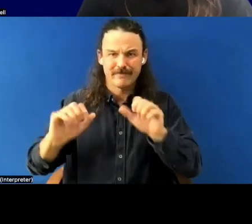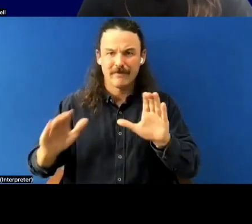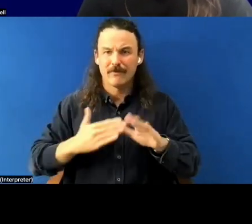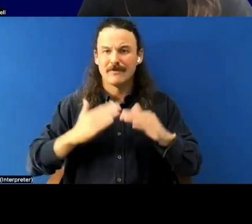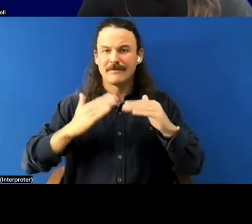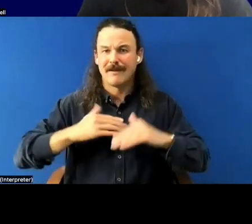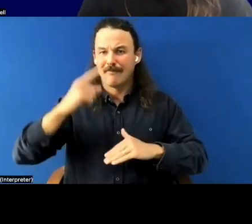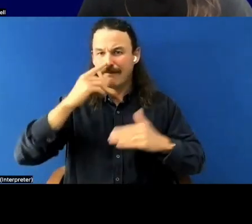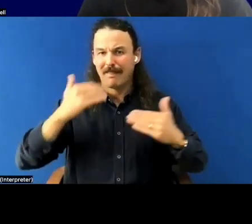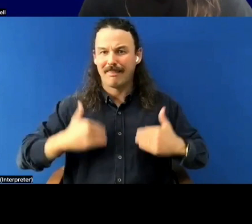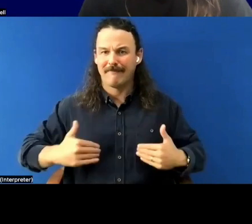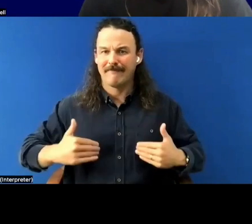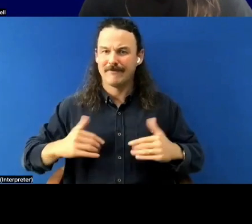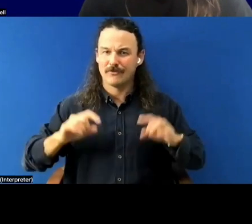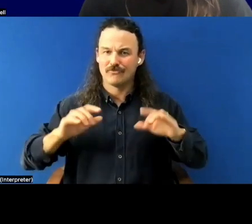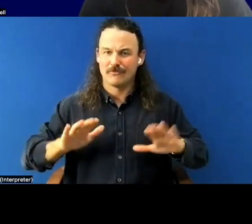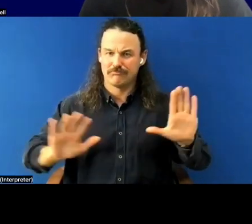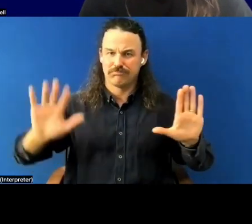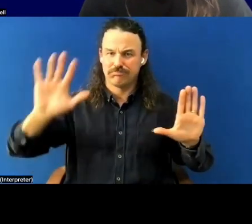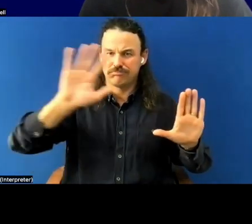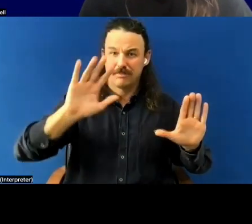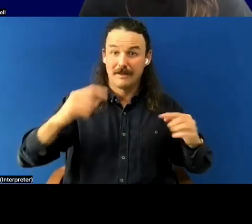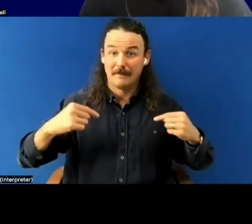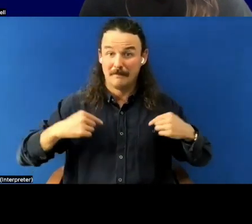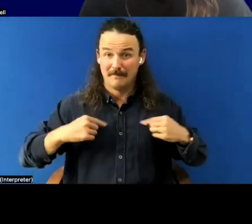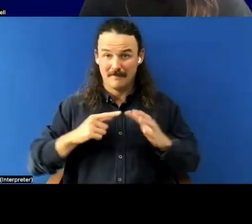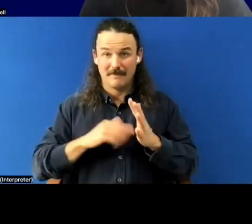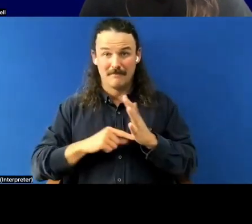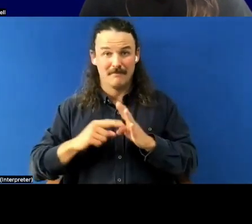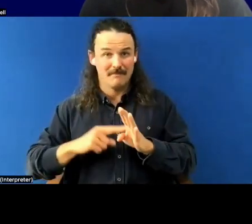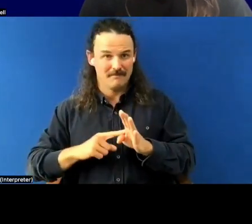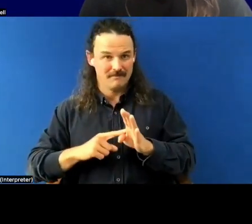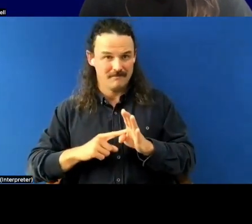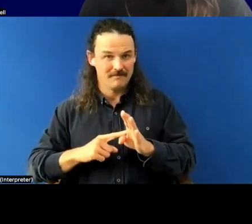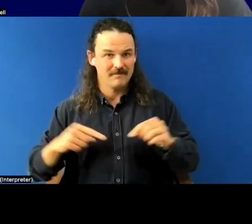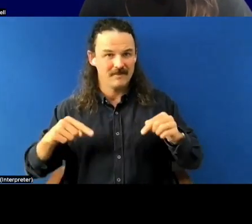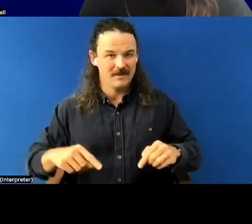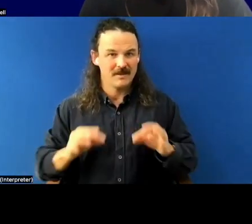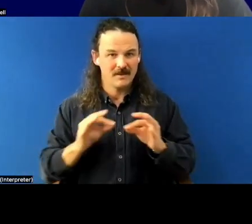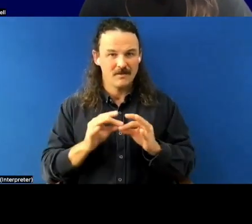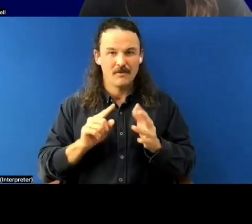Today Emily and myself are located in Booragoon, which is the indigenous